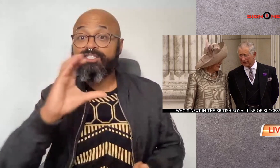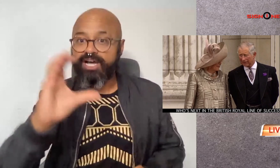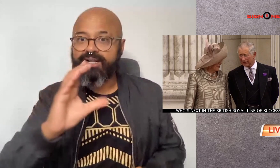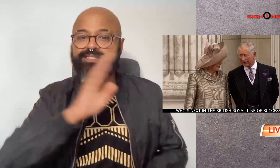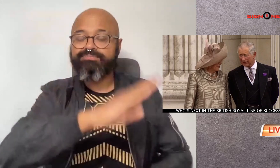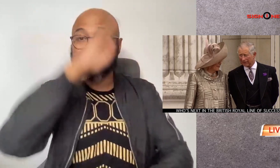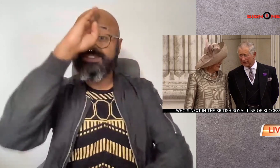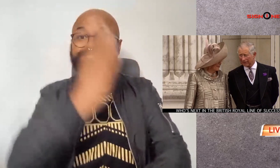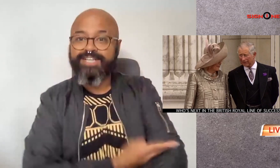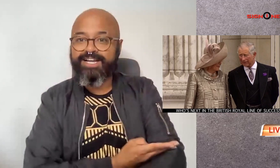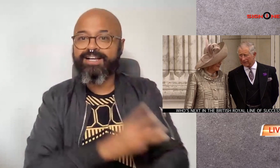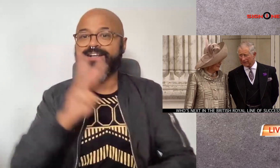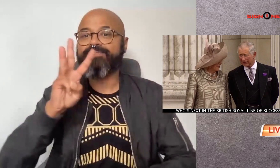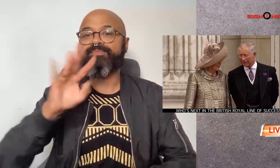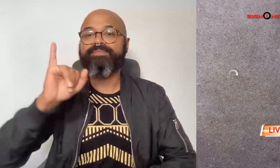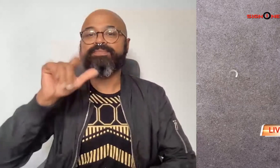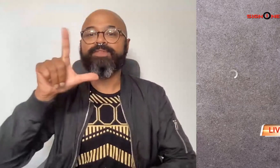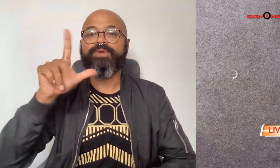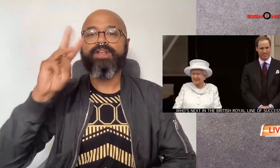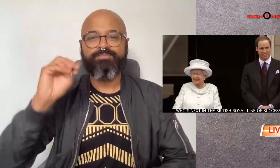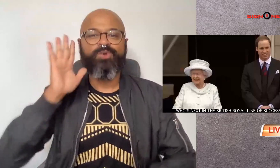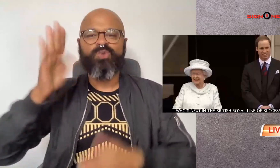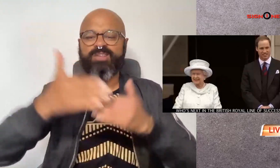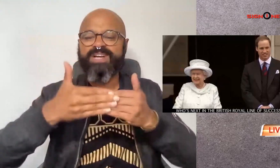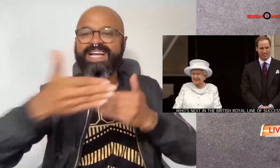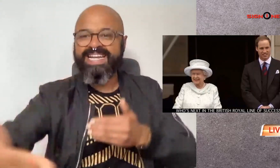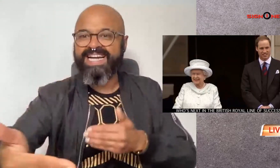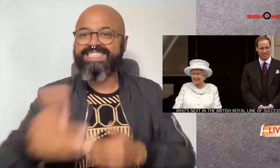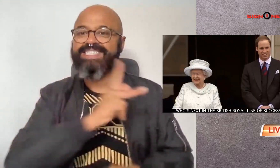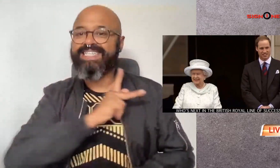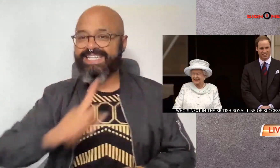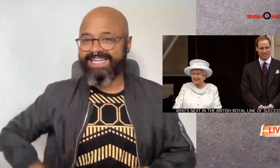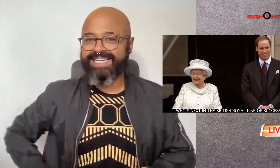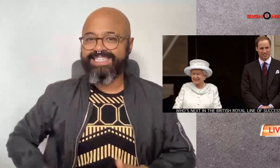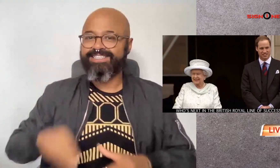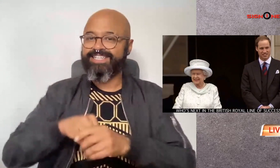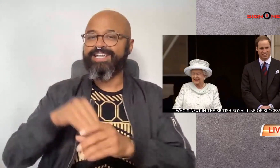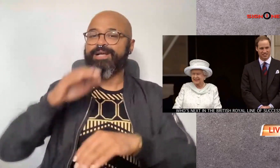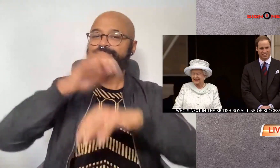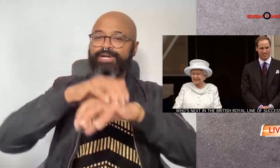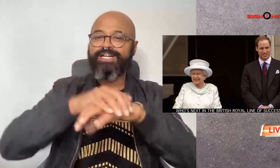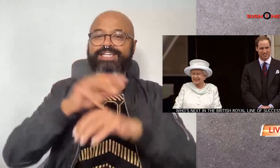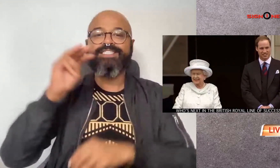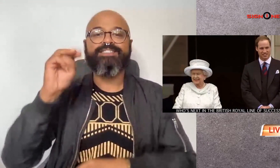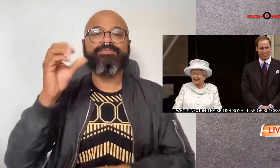after King Charles his son William is the next in line in the British monarch